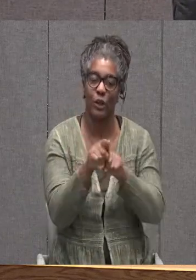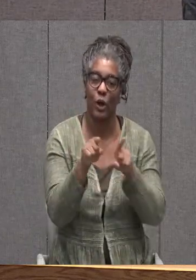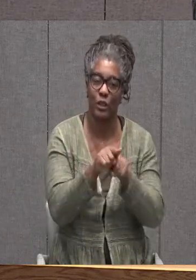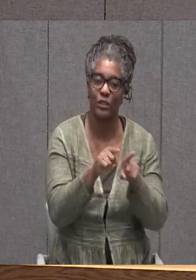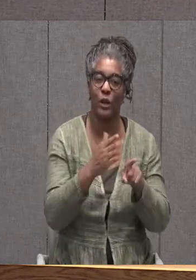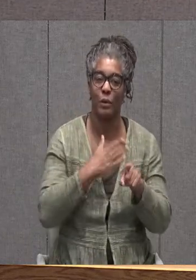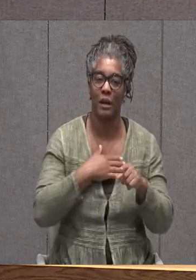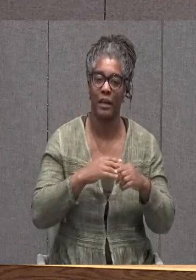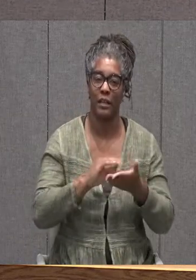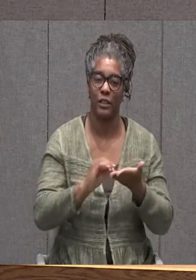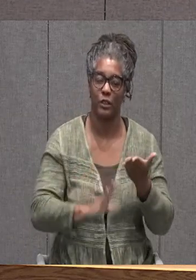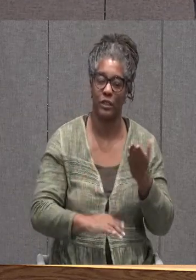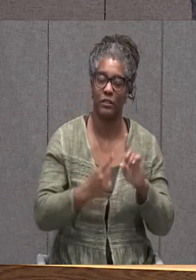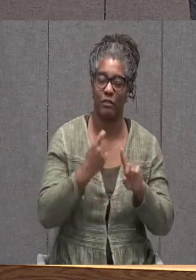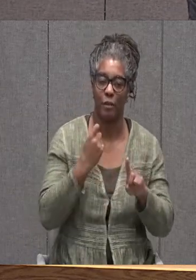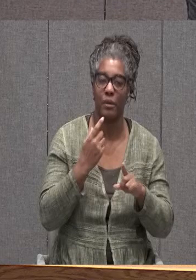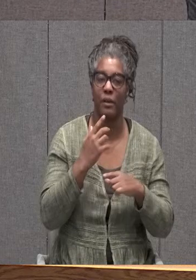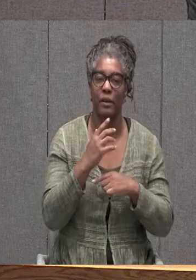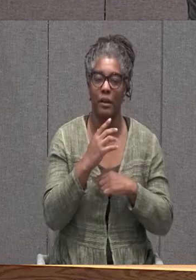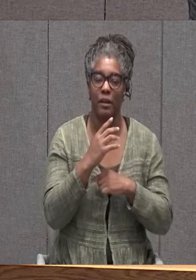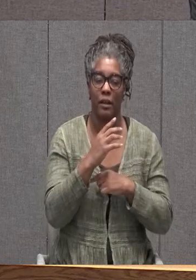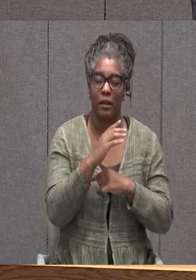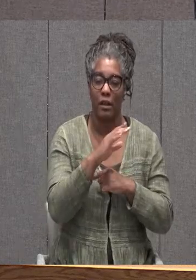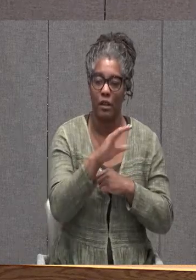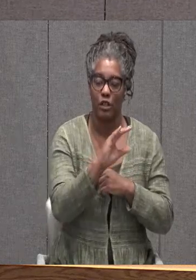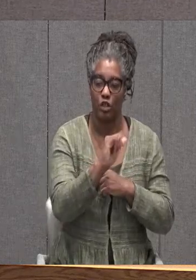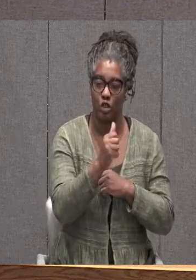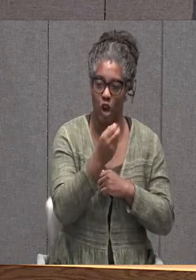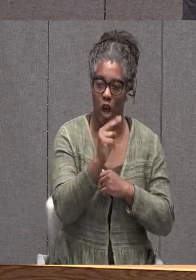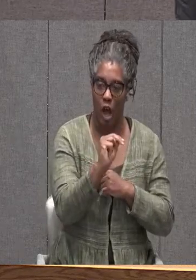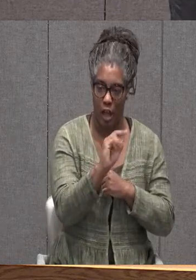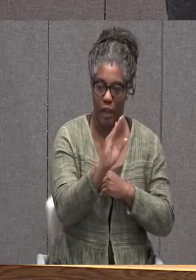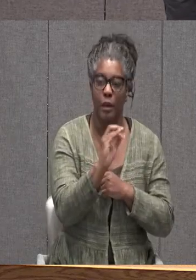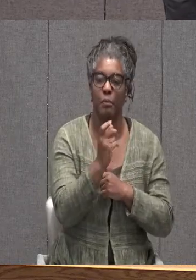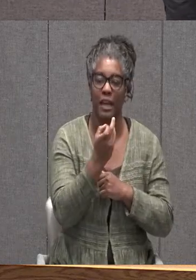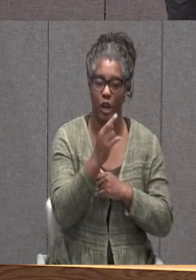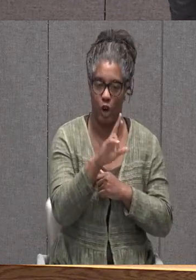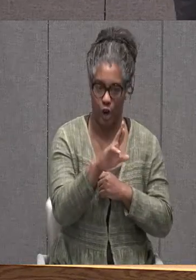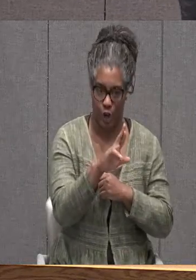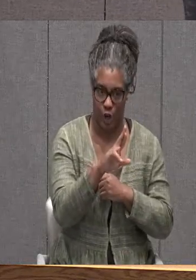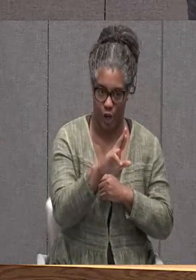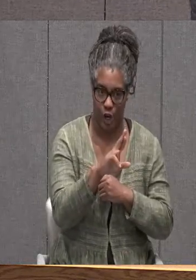And I'm Mr Sanchez, I'm a UNM student, I'm finishing up my bachelors in physical education,